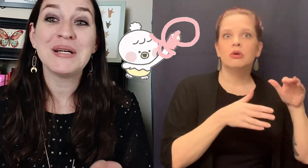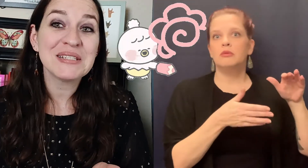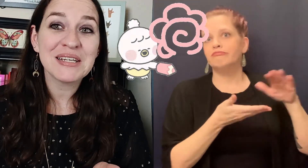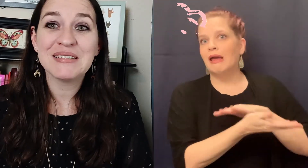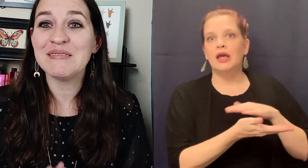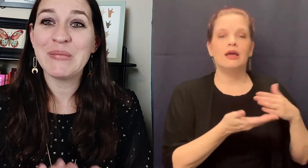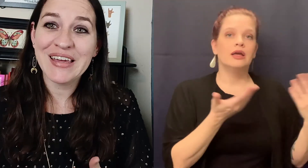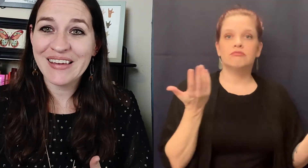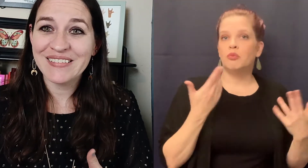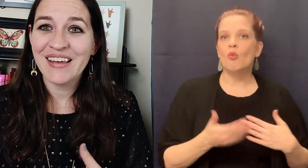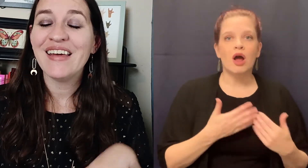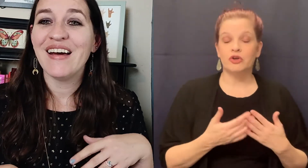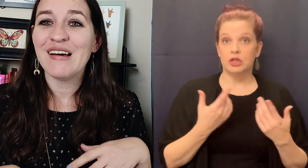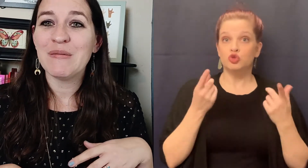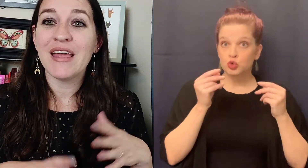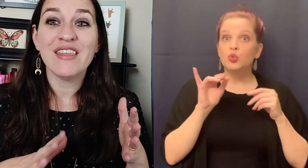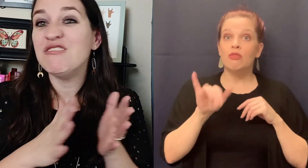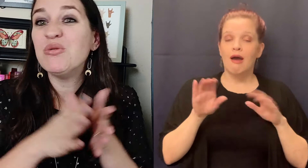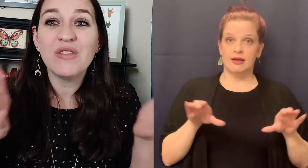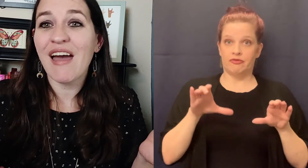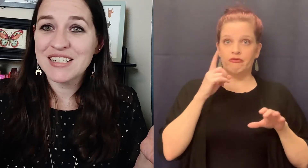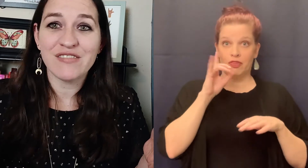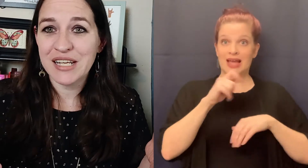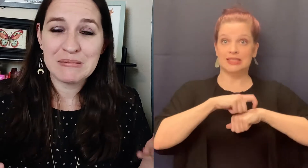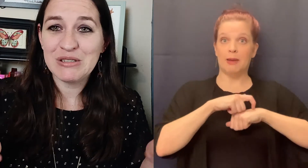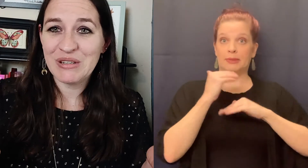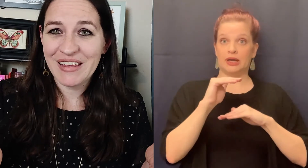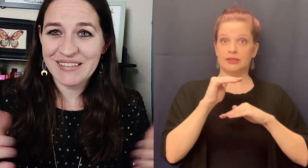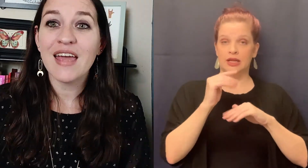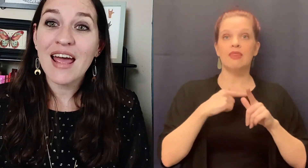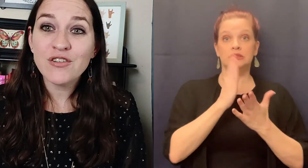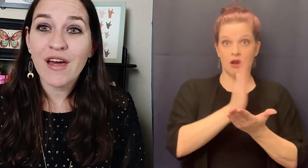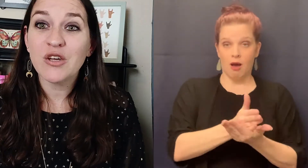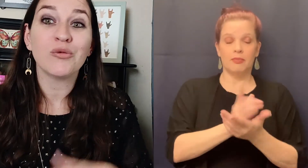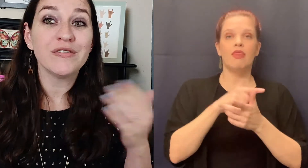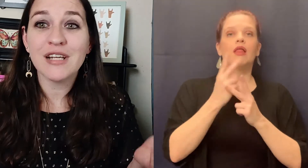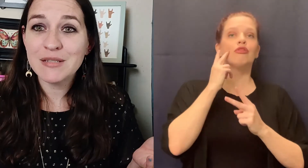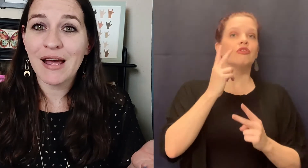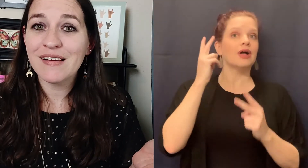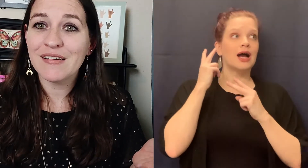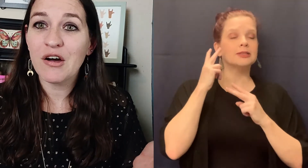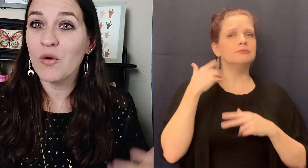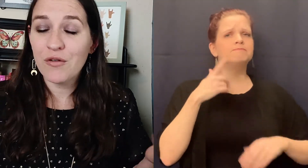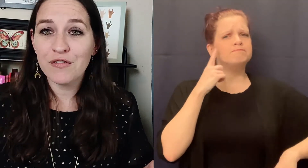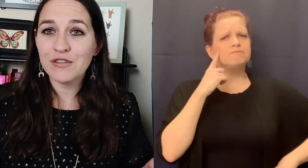puzzling, baking, and then do the activity, do the thing. And after that you want to reflect back on whether the flow